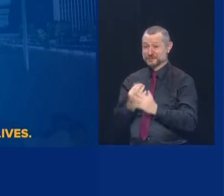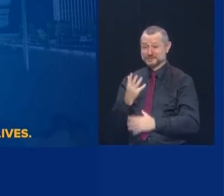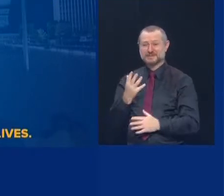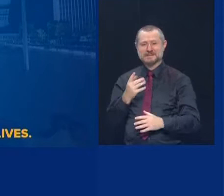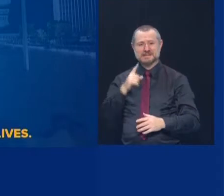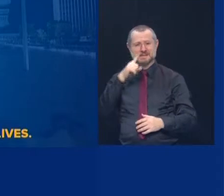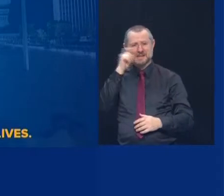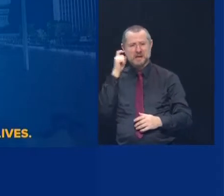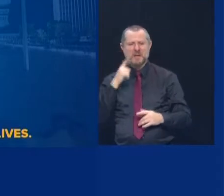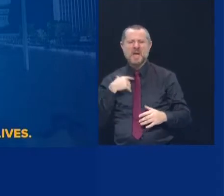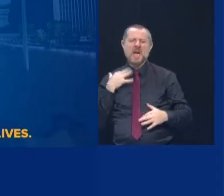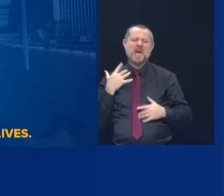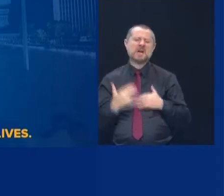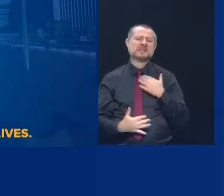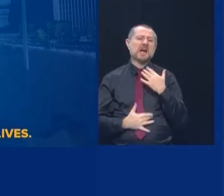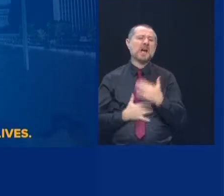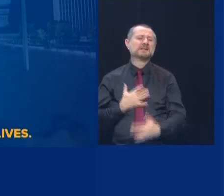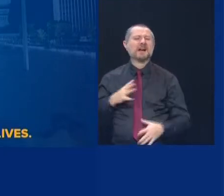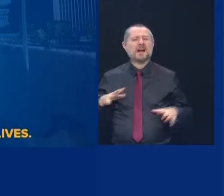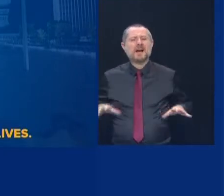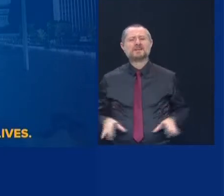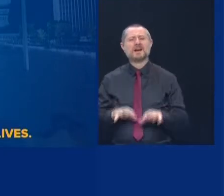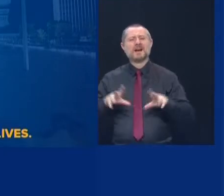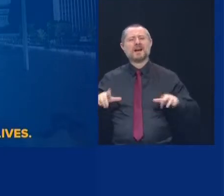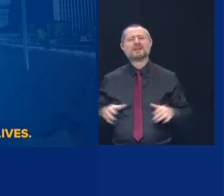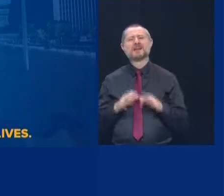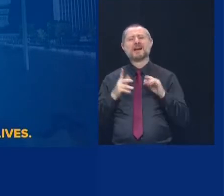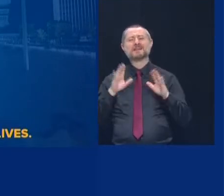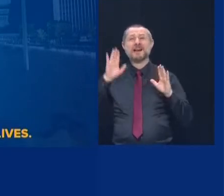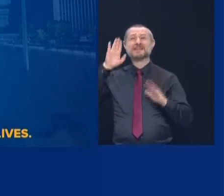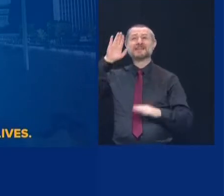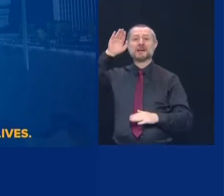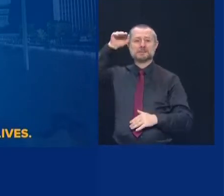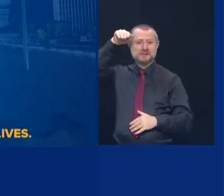AND REMEMBER HOW WE GOT HERE.